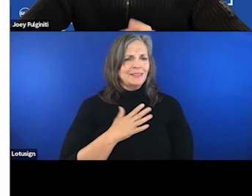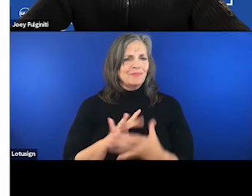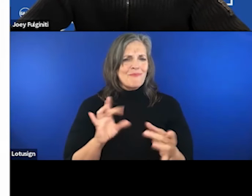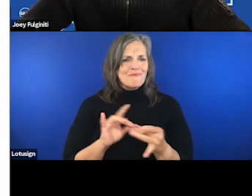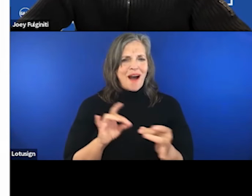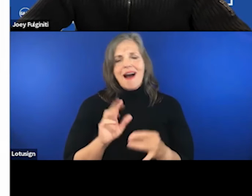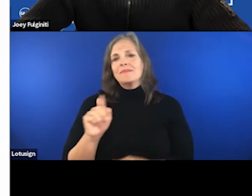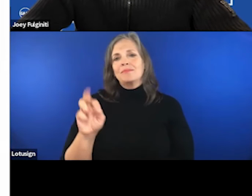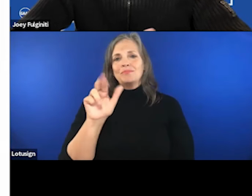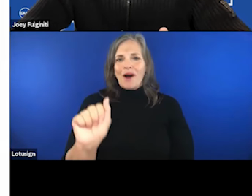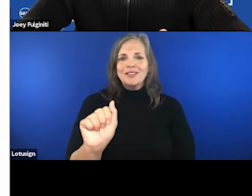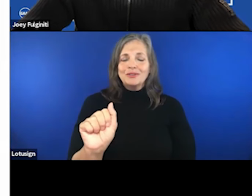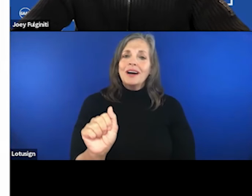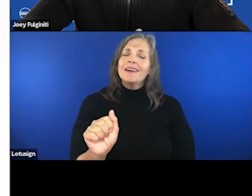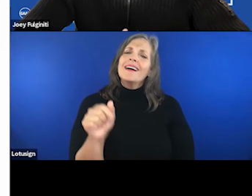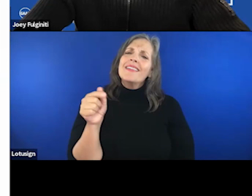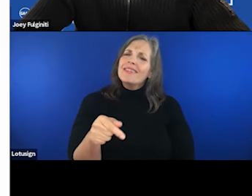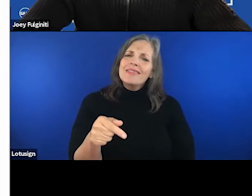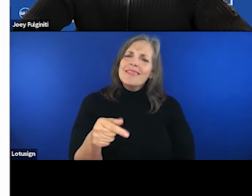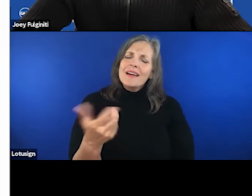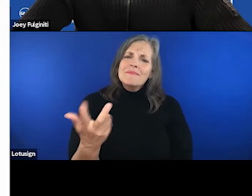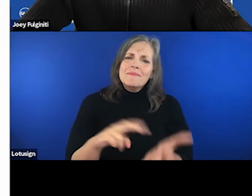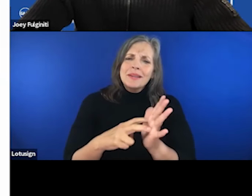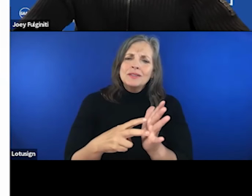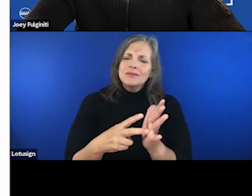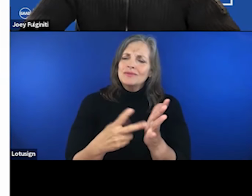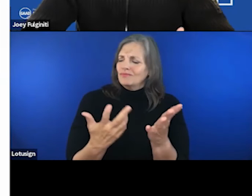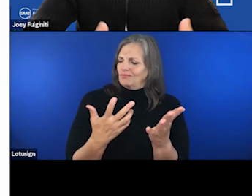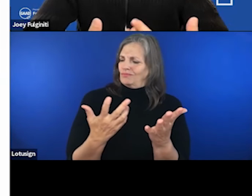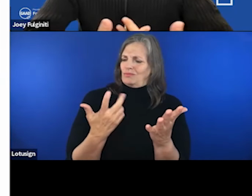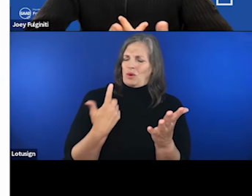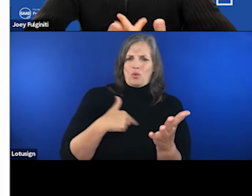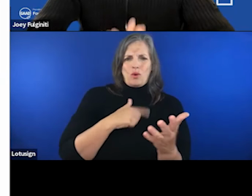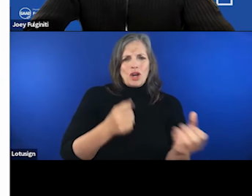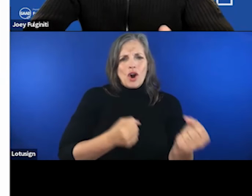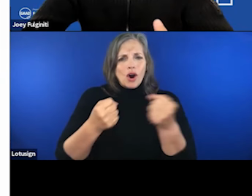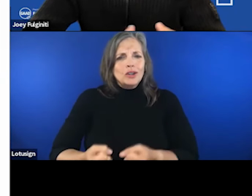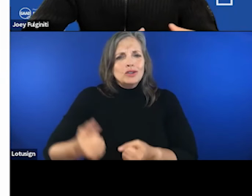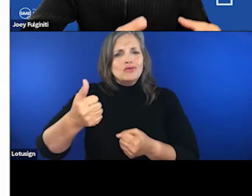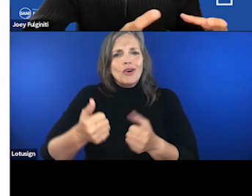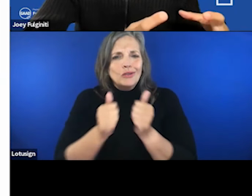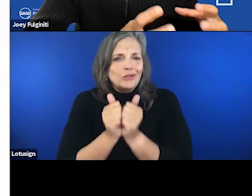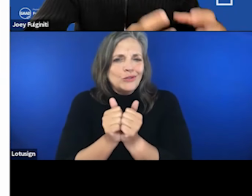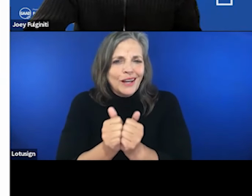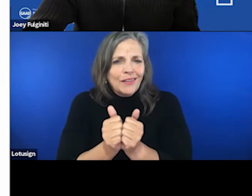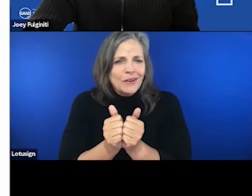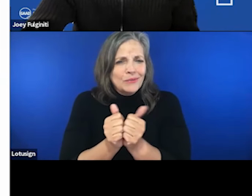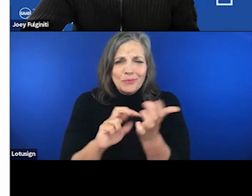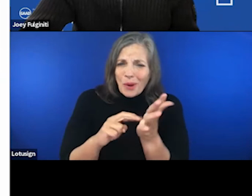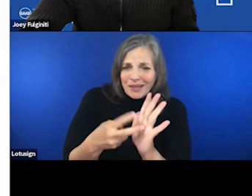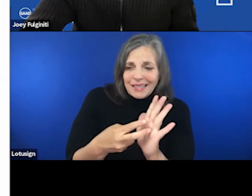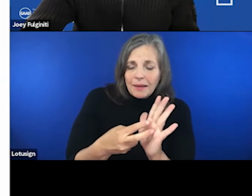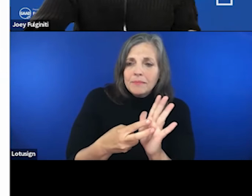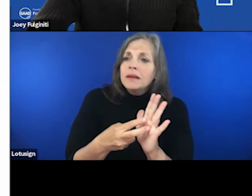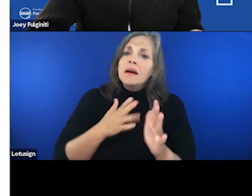stronger together so what what does that mean in in my world it's breaking down silos between not